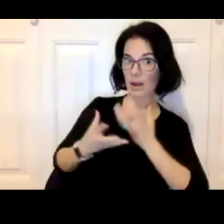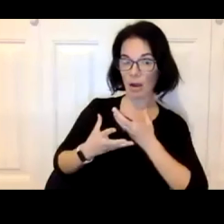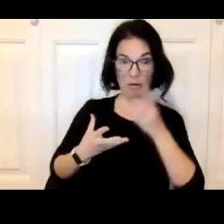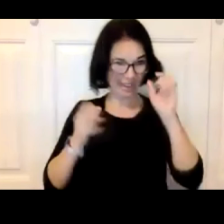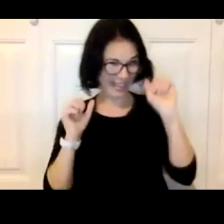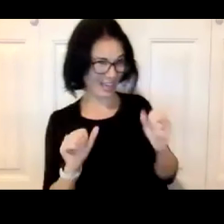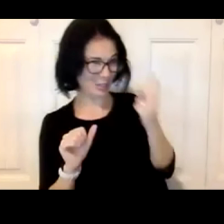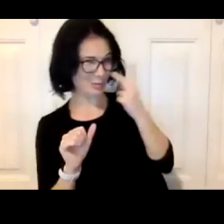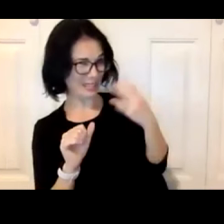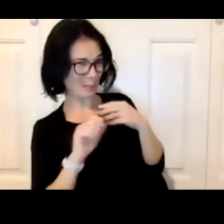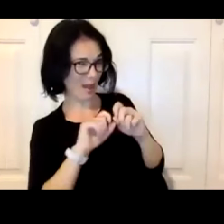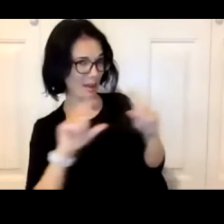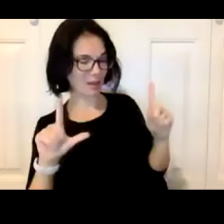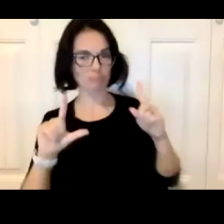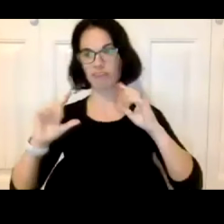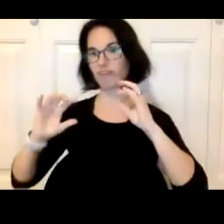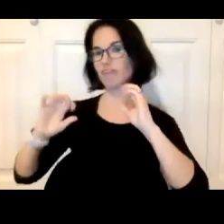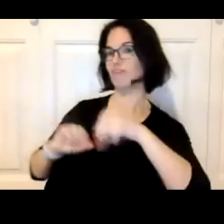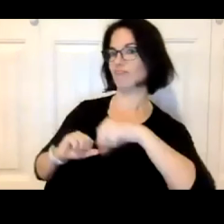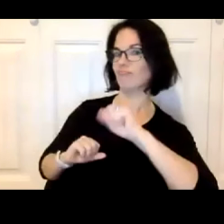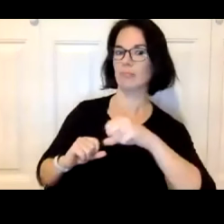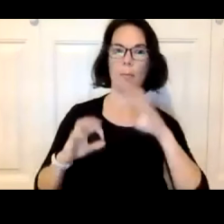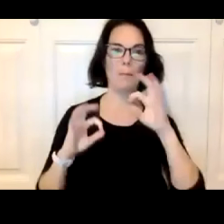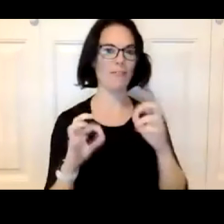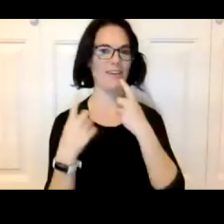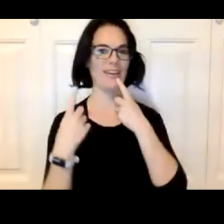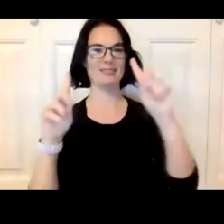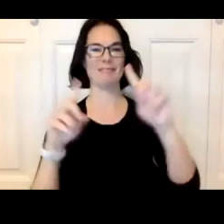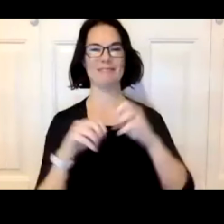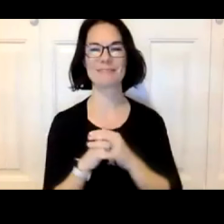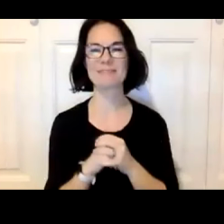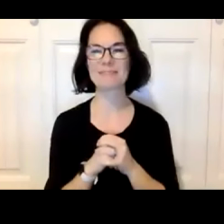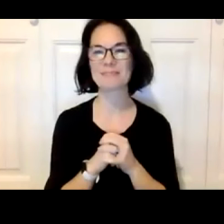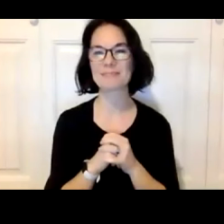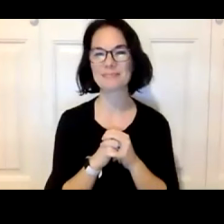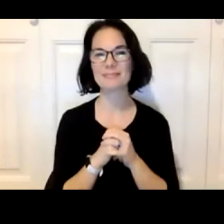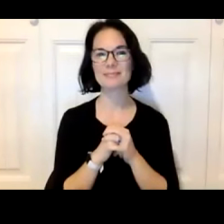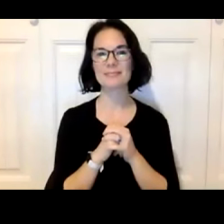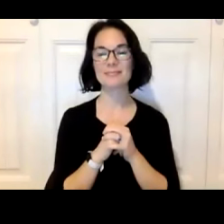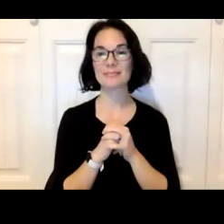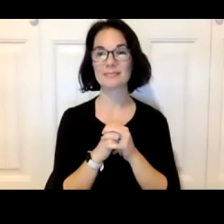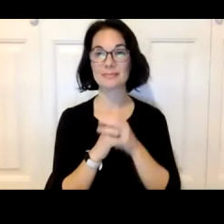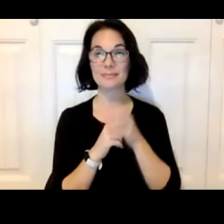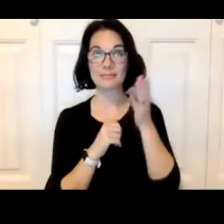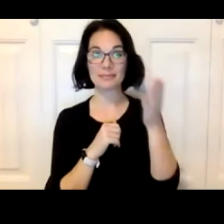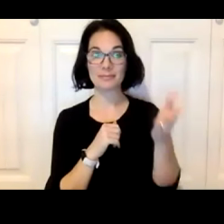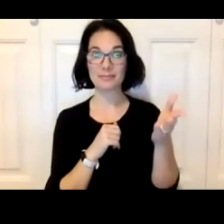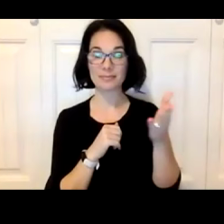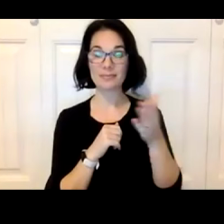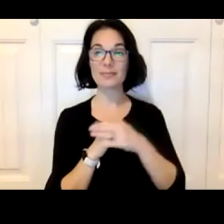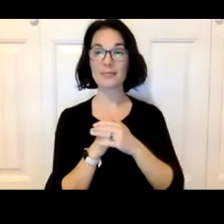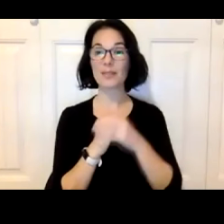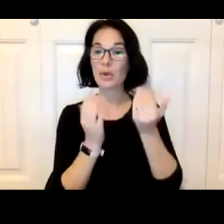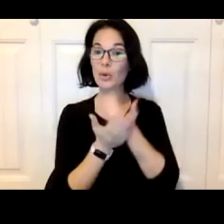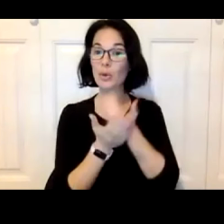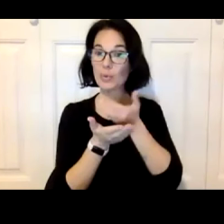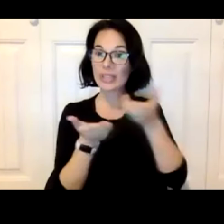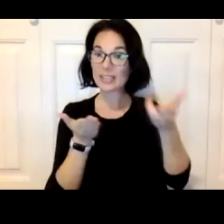Yes it works. This came from the County News Center.